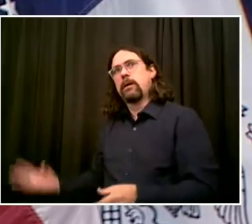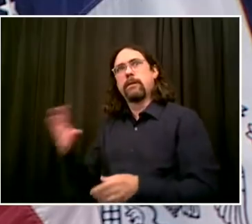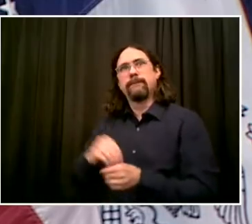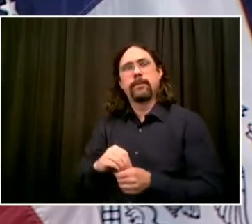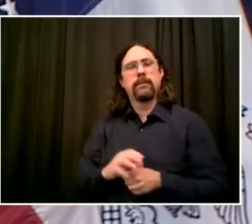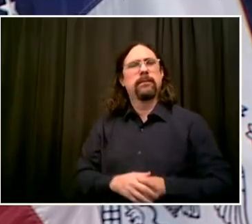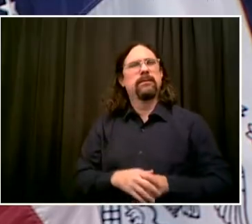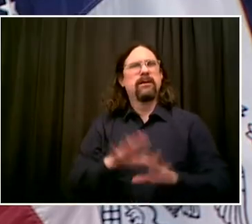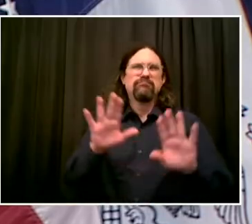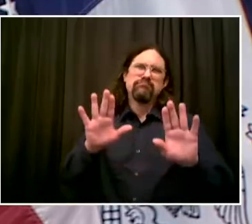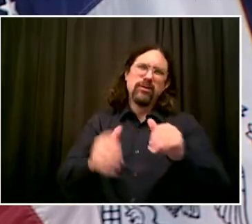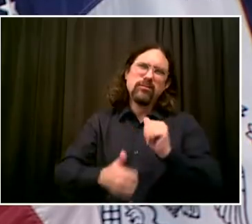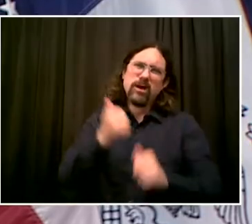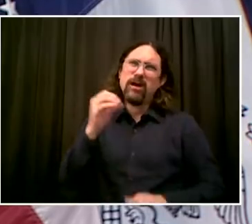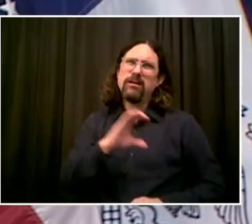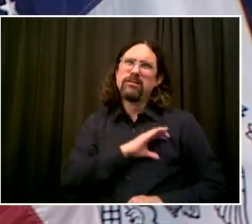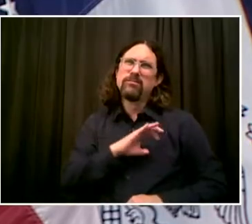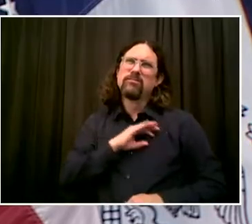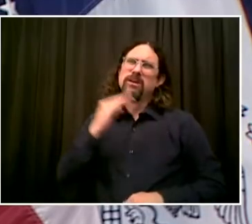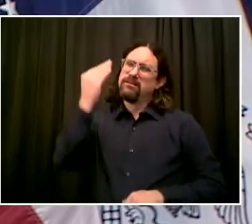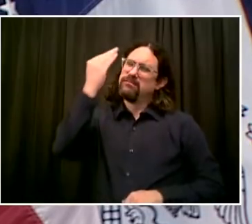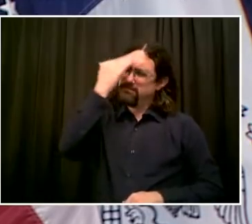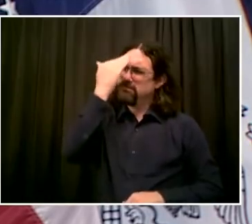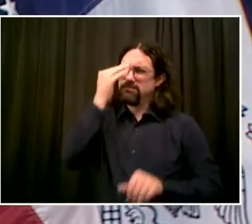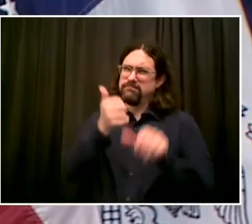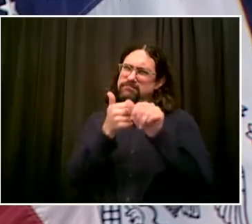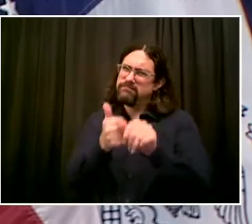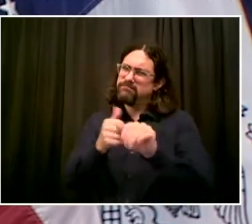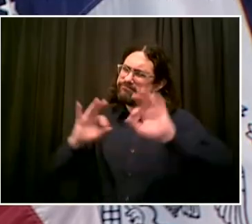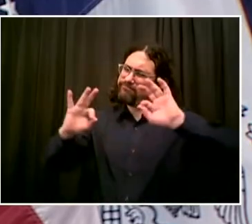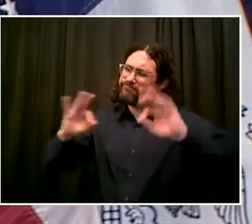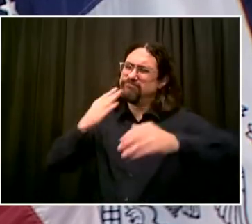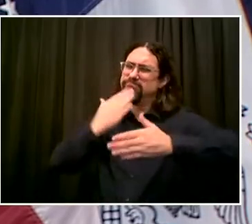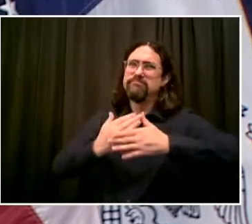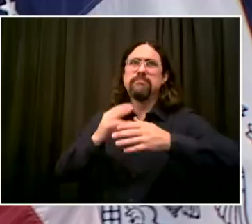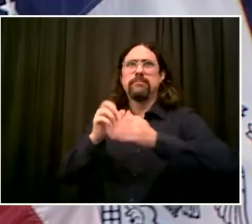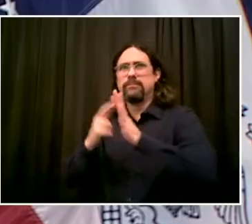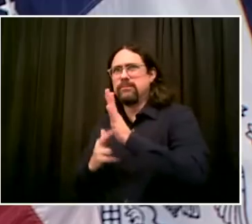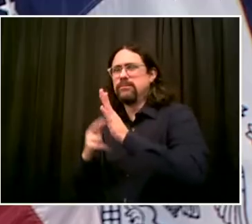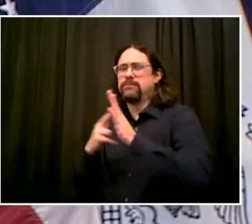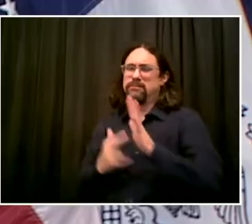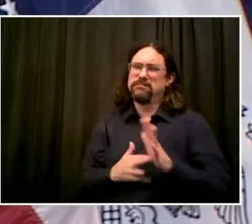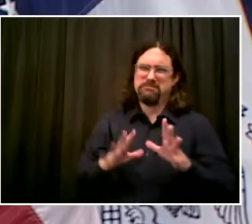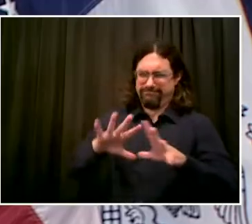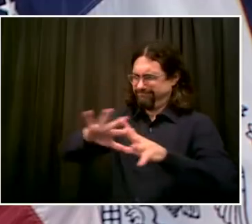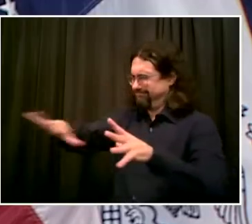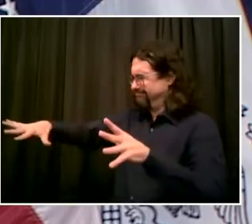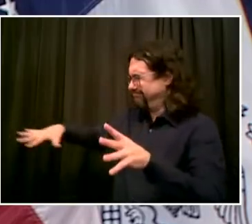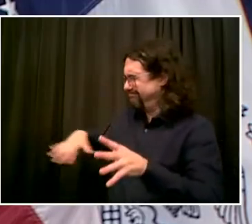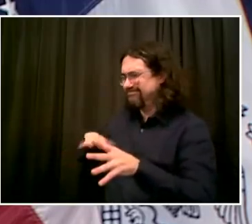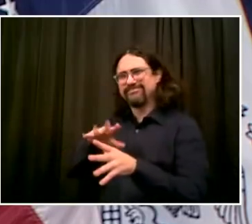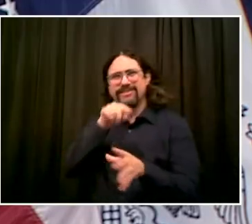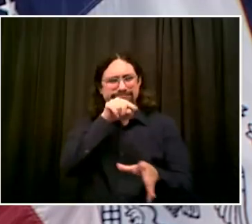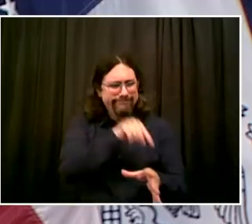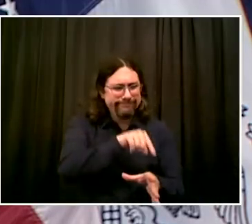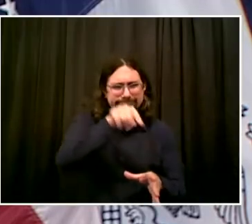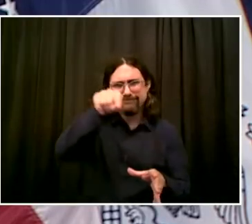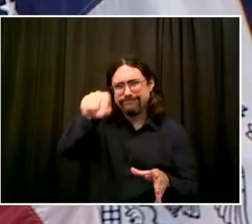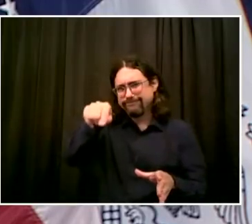STICK TO IT. I TRULY BELIEVE THE VAST MAJORITY. FOR THOSE WHO DO NOT, THERE HAS